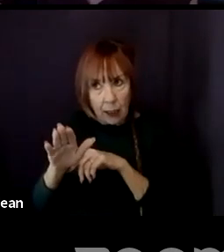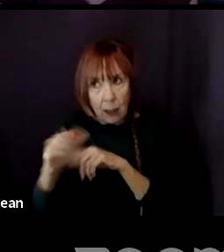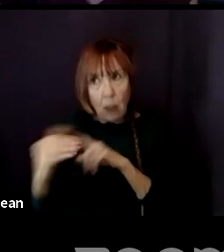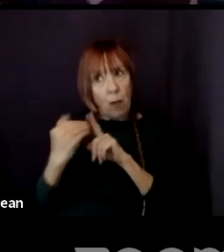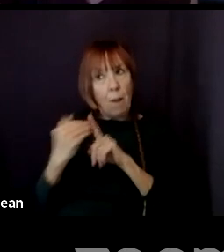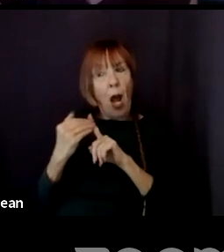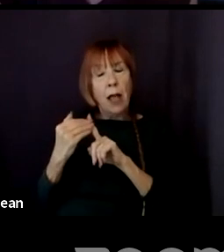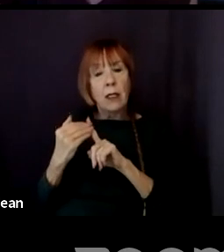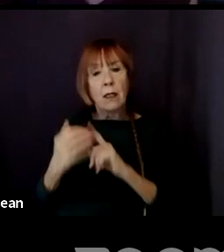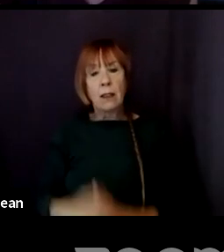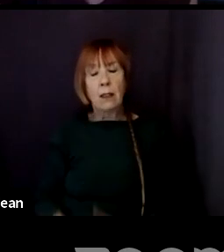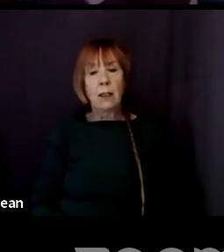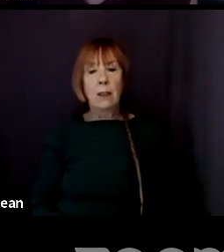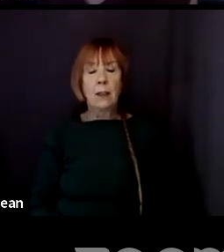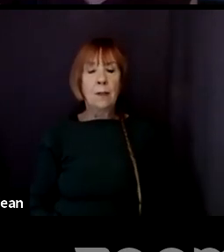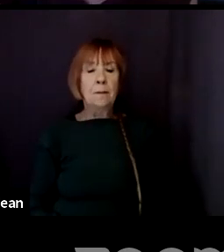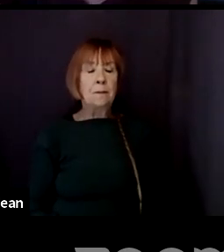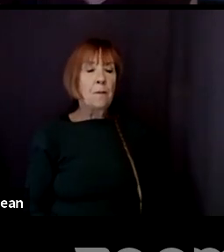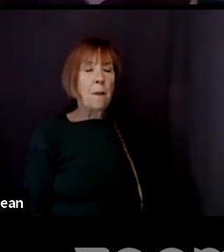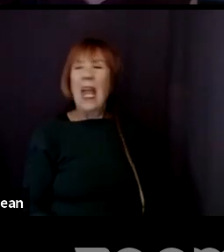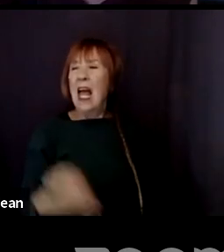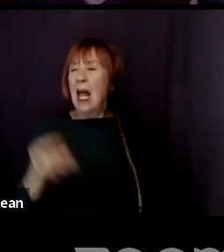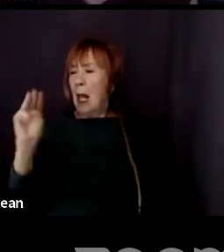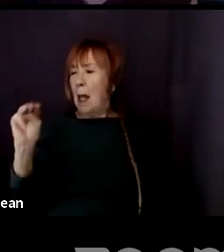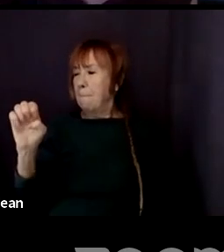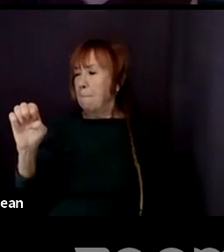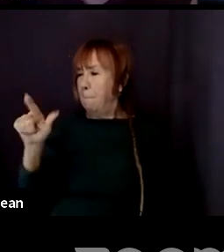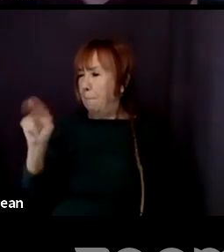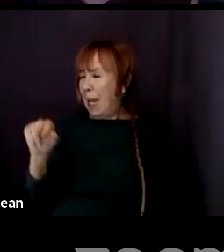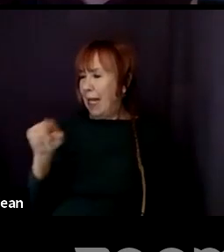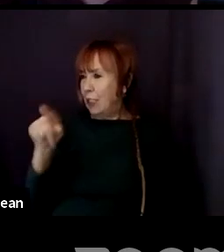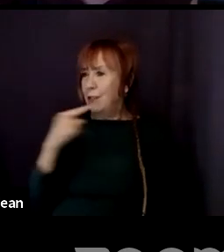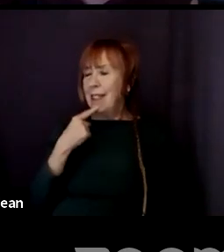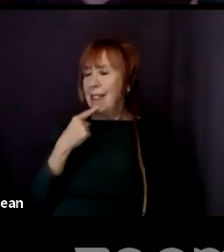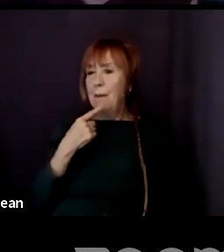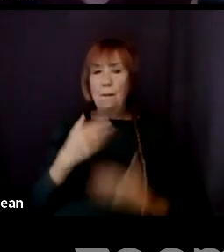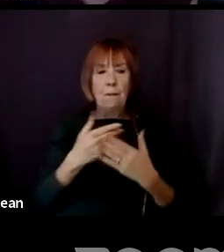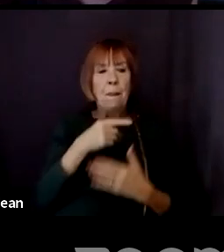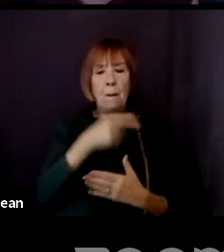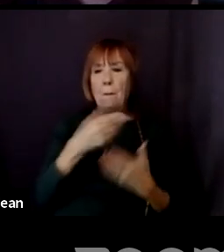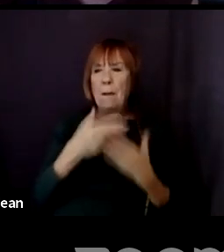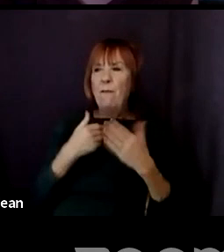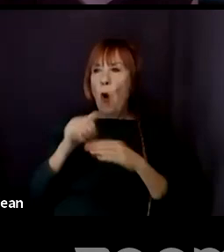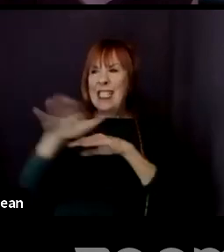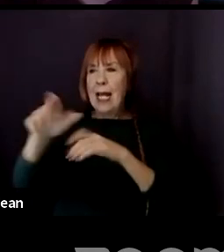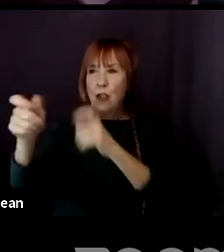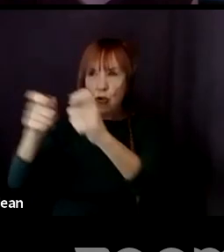But Meghan, you said one thing about like, before you send it out to managers or basically the industry people,